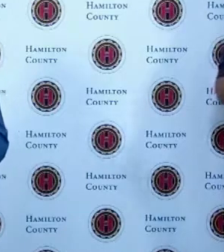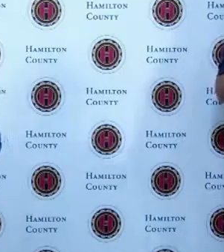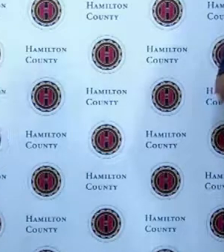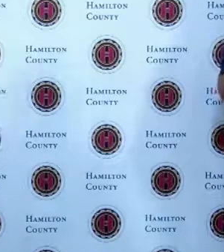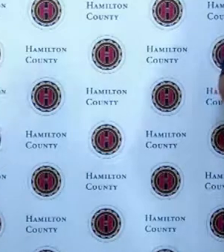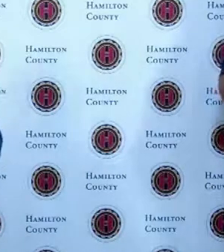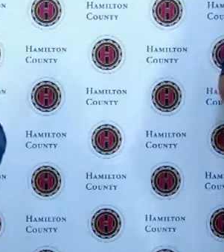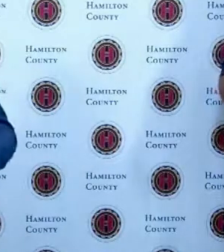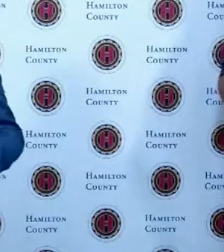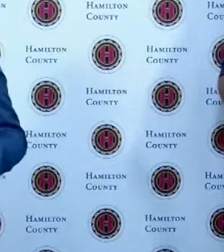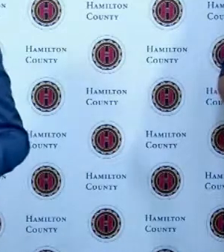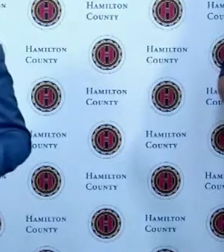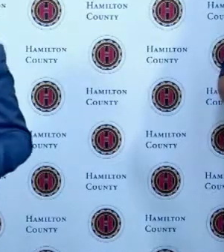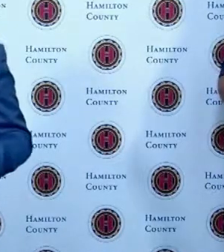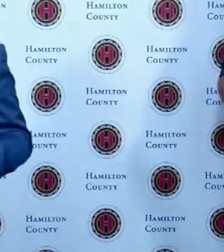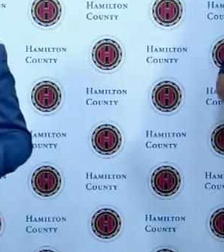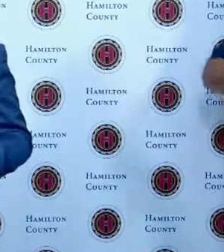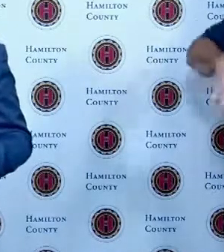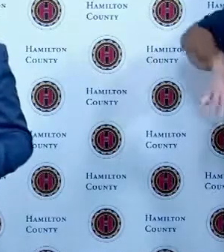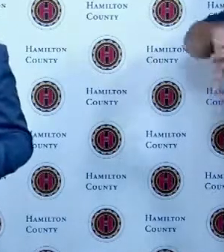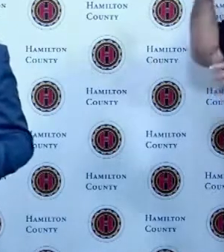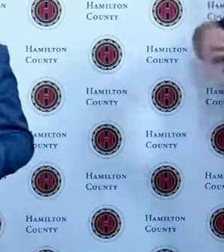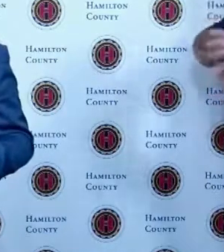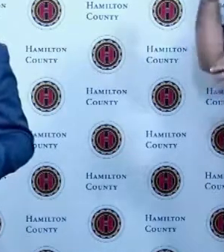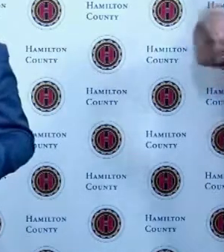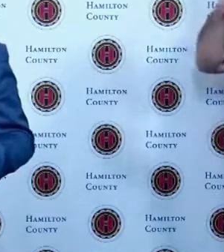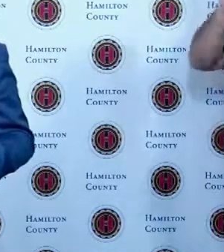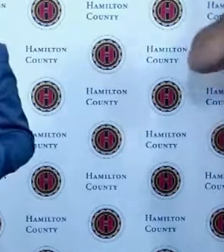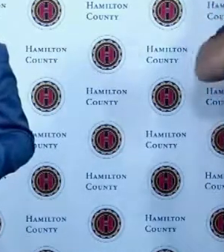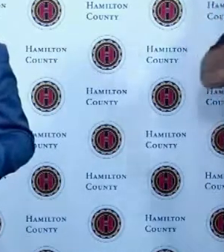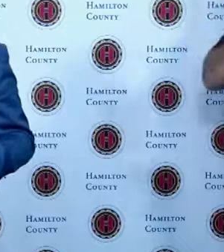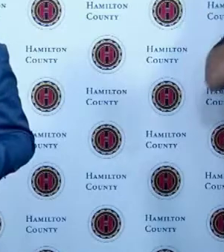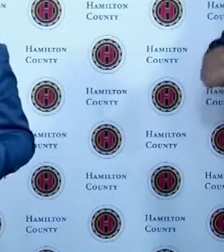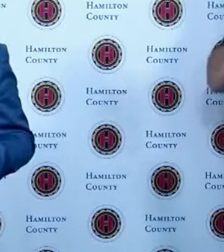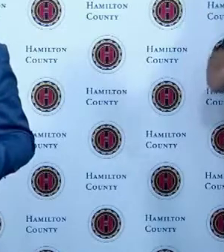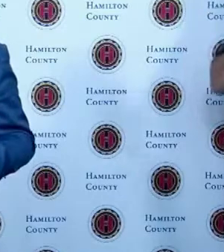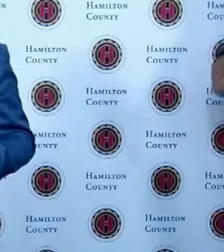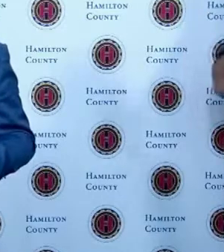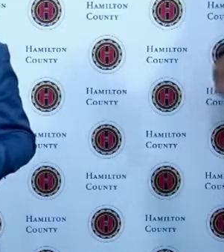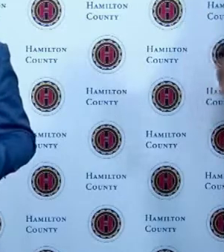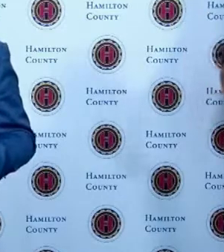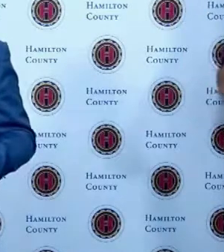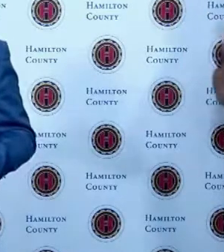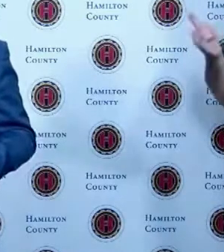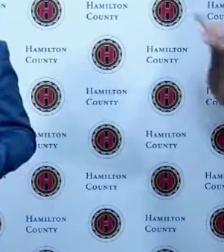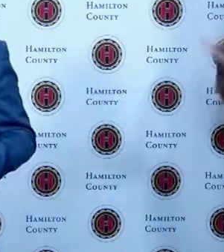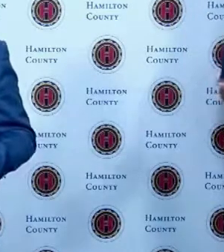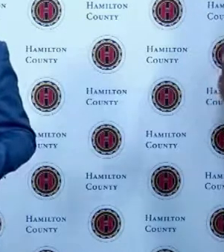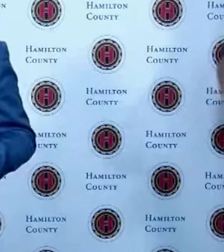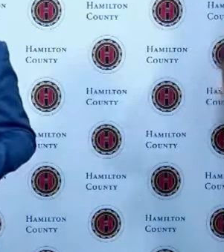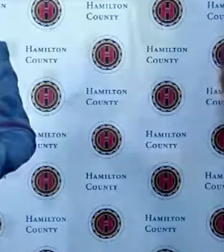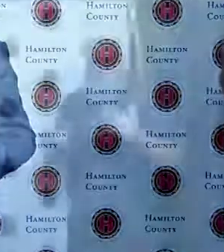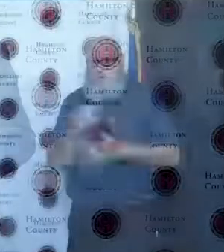are a pre-existing health conditions being weighed in in any of that no at this time the Governor's